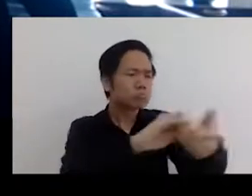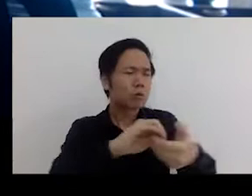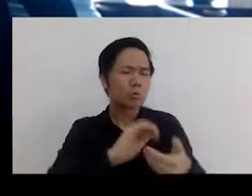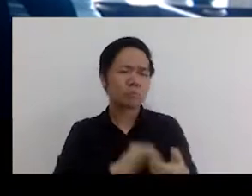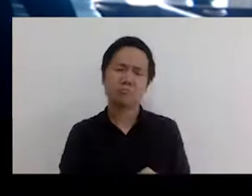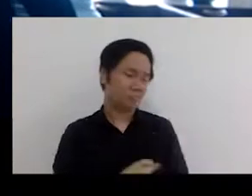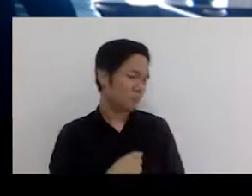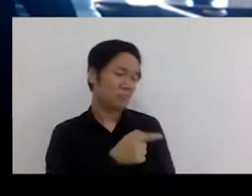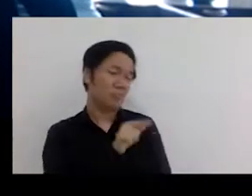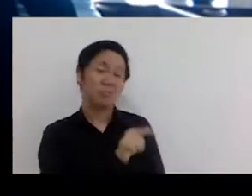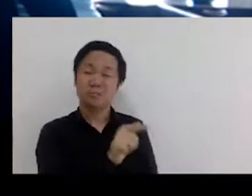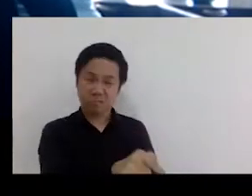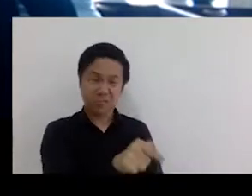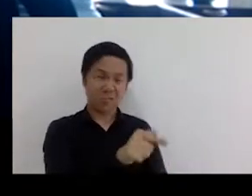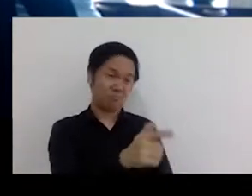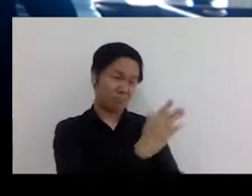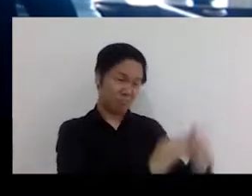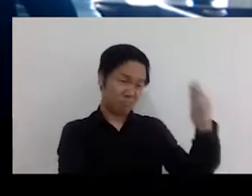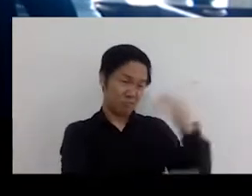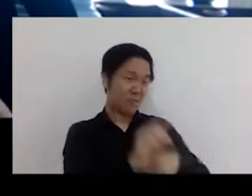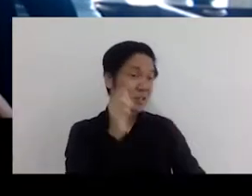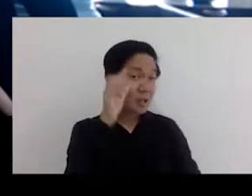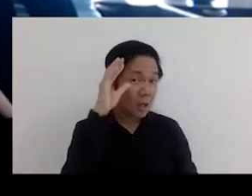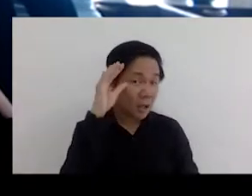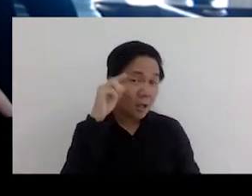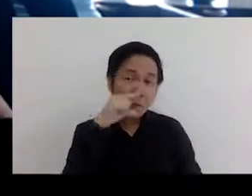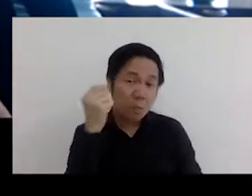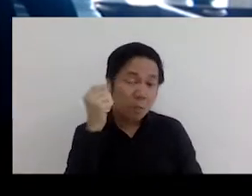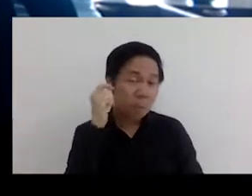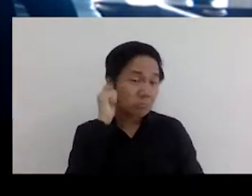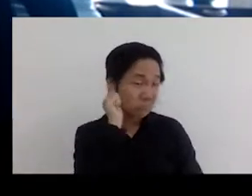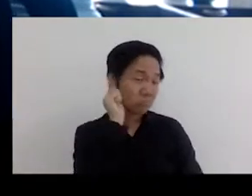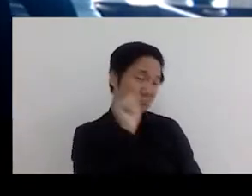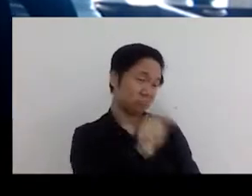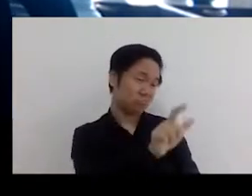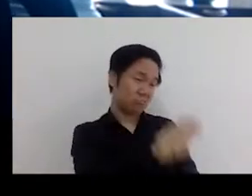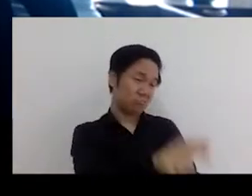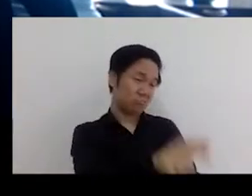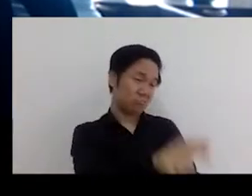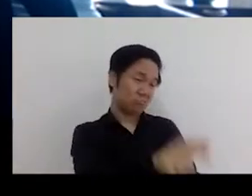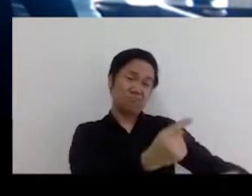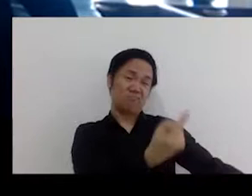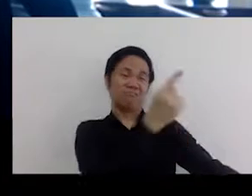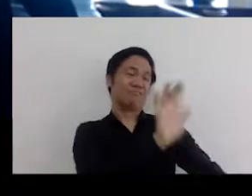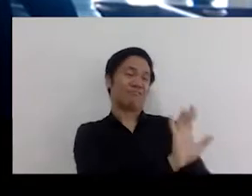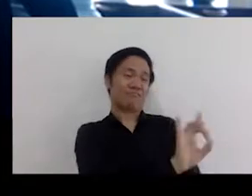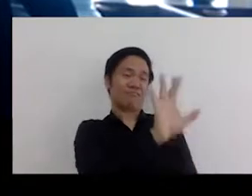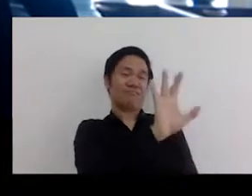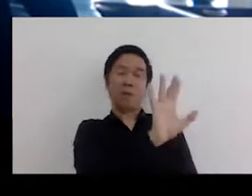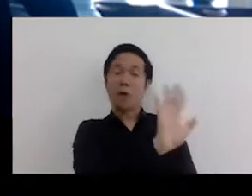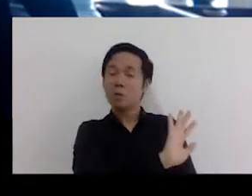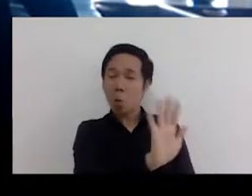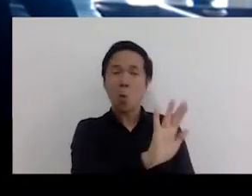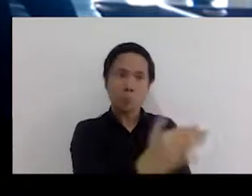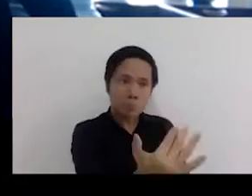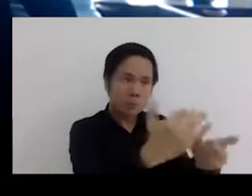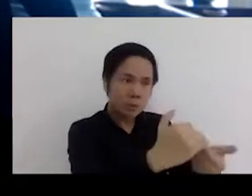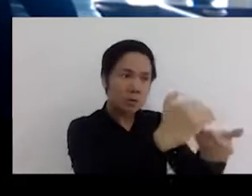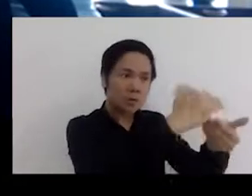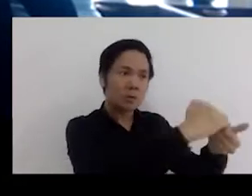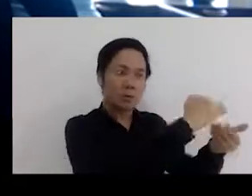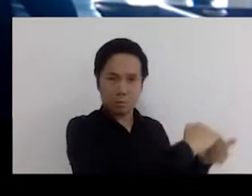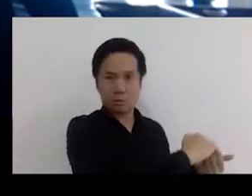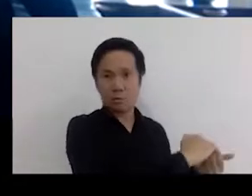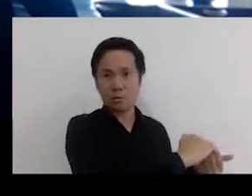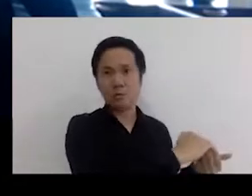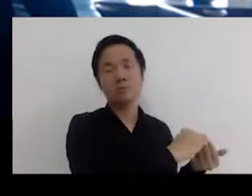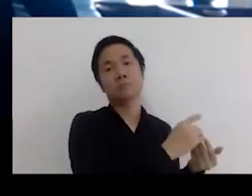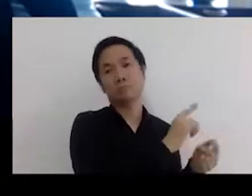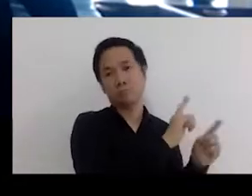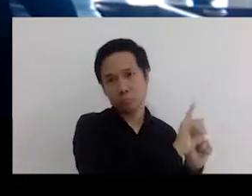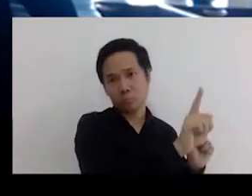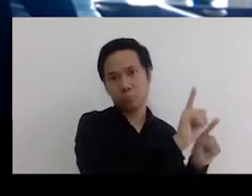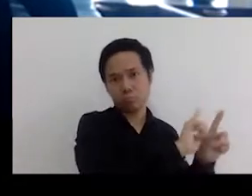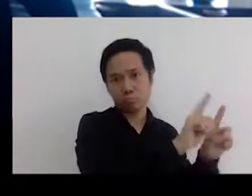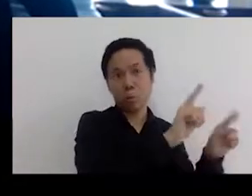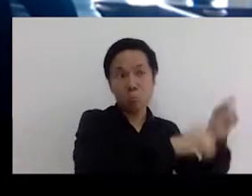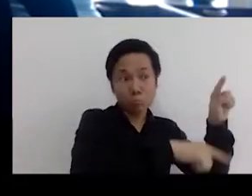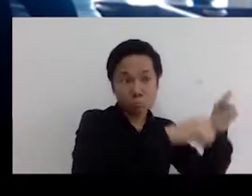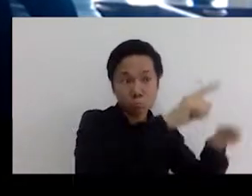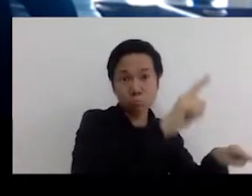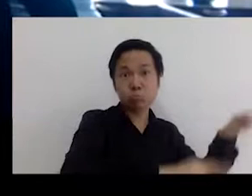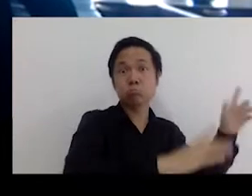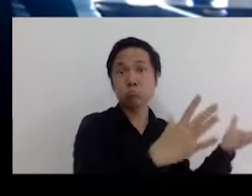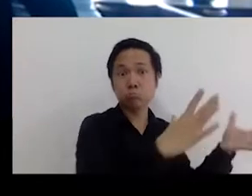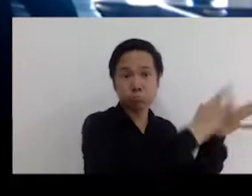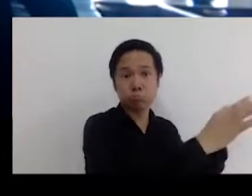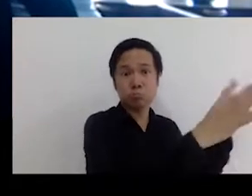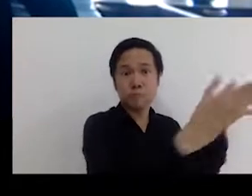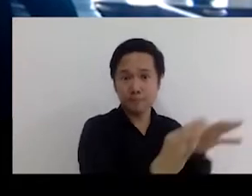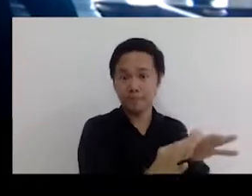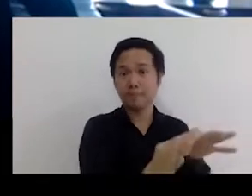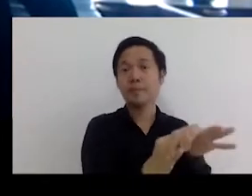We have to achieve with disability what we have achieved with gender. But it comes with the political will of all of us, to push it forward systematically and consistently.